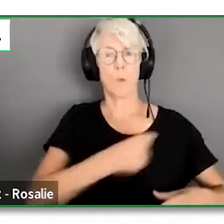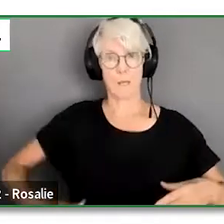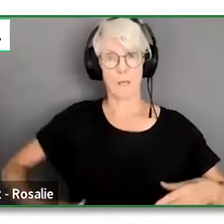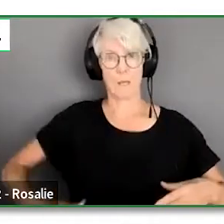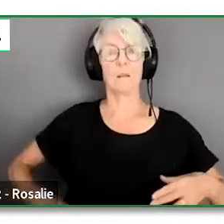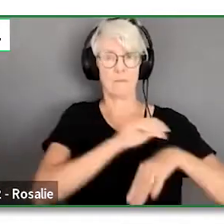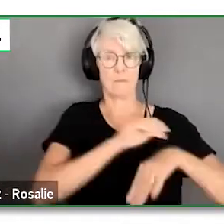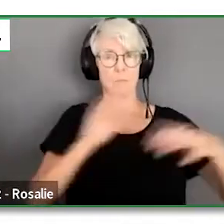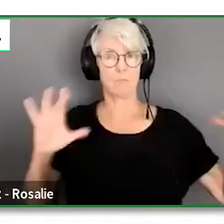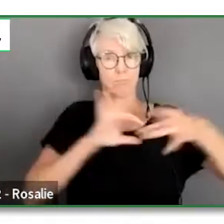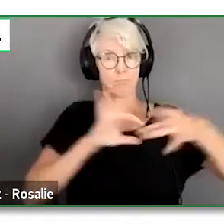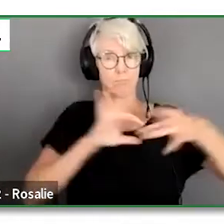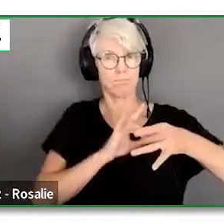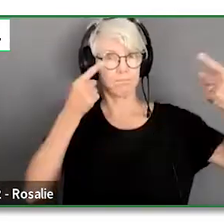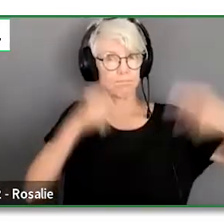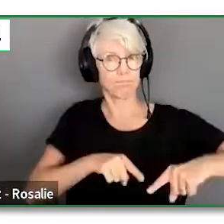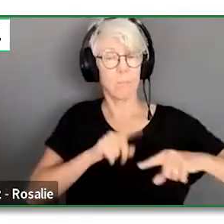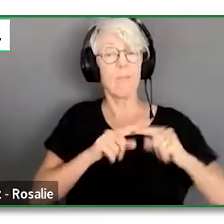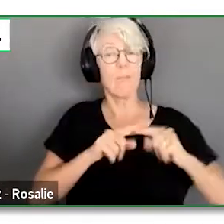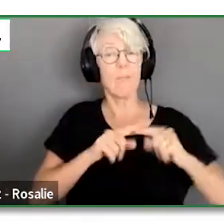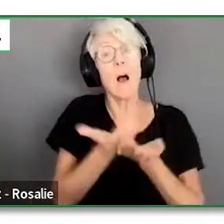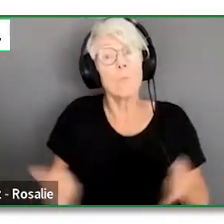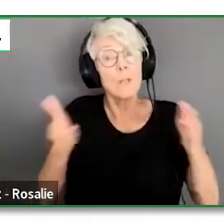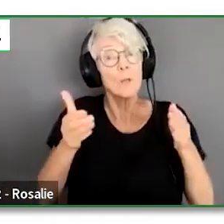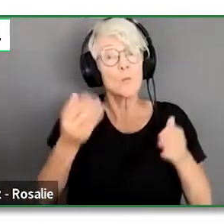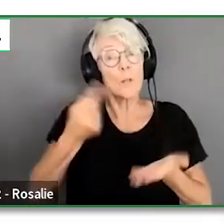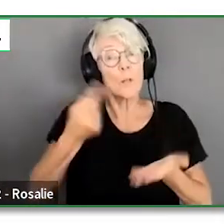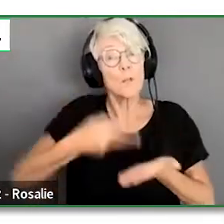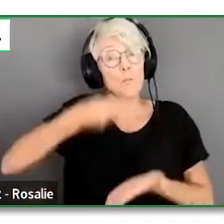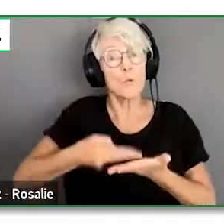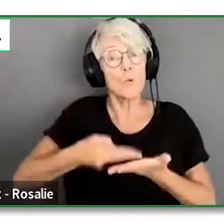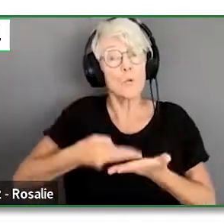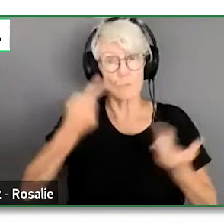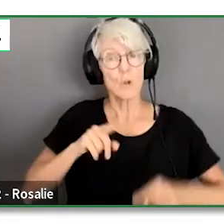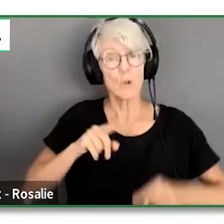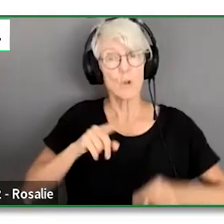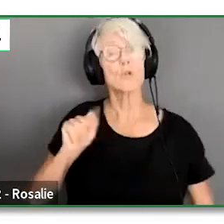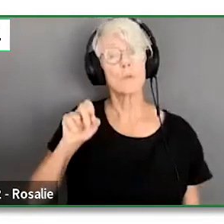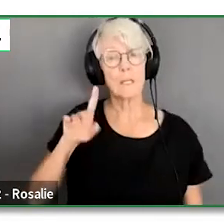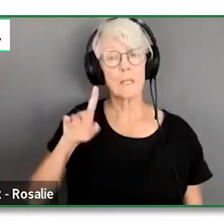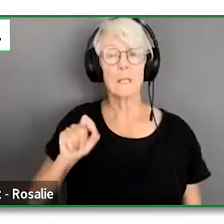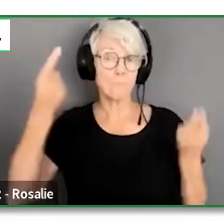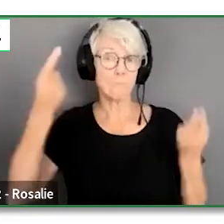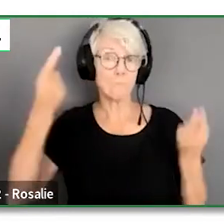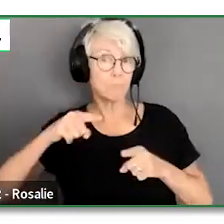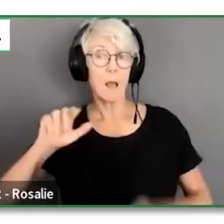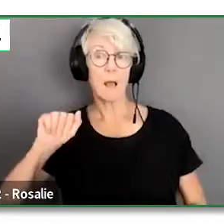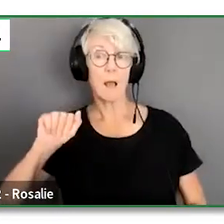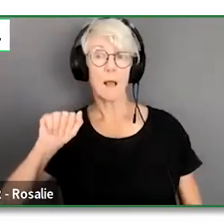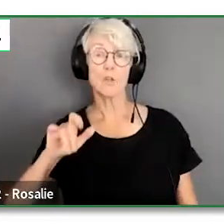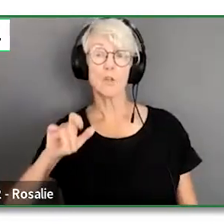comes from the Dish with One Spoon Treaty and the Covenant between the Anishinaabec and Haudenosaunee,